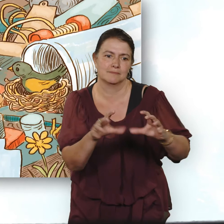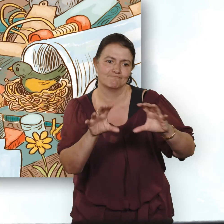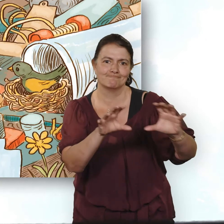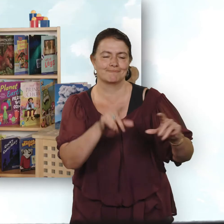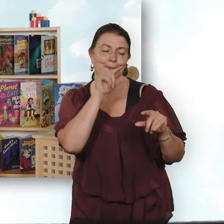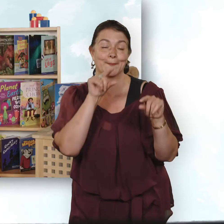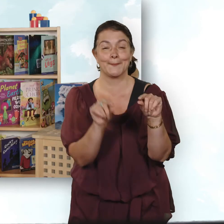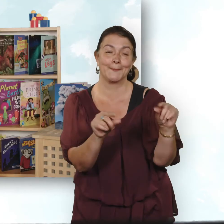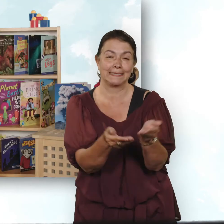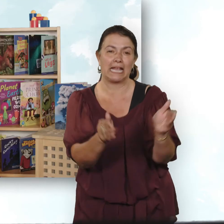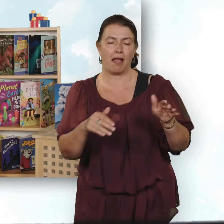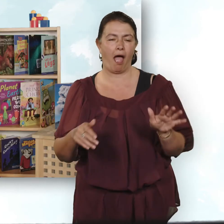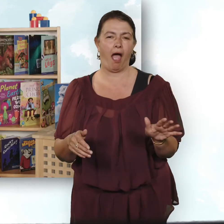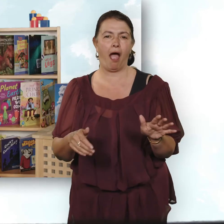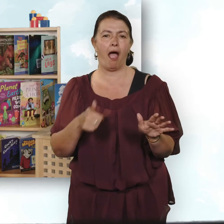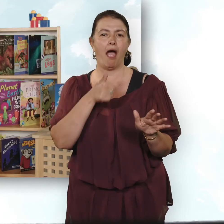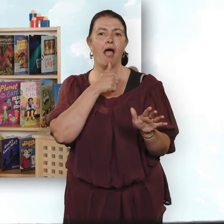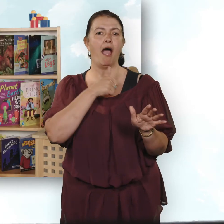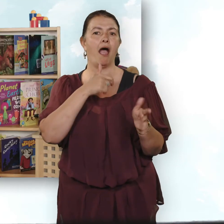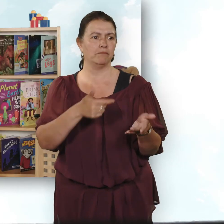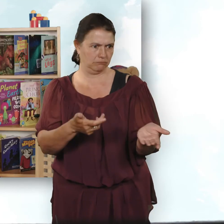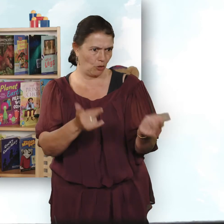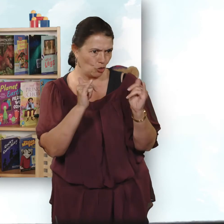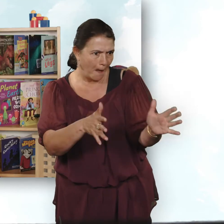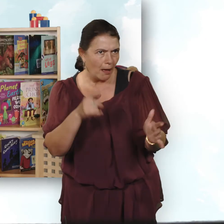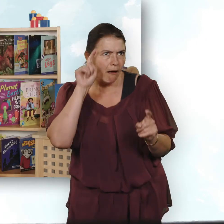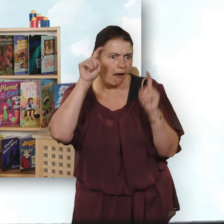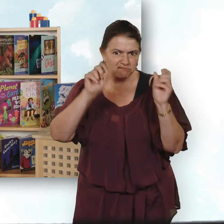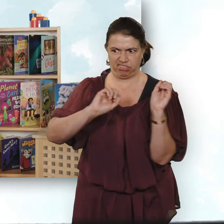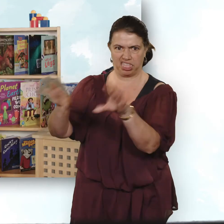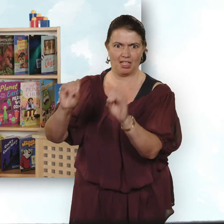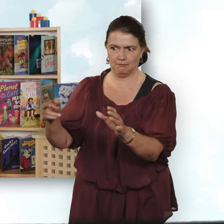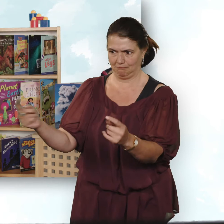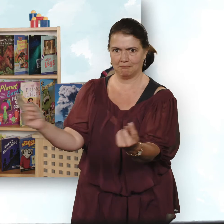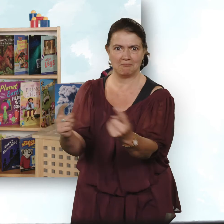“Maybe we’re not such bad inventors after all!” laughed Billy.